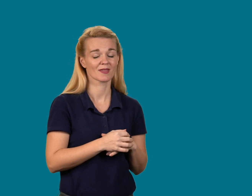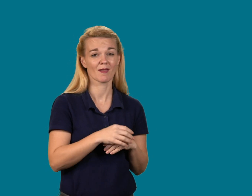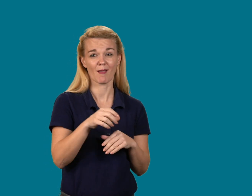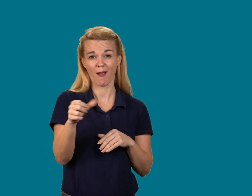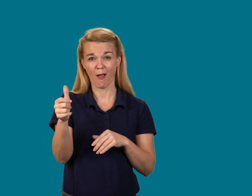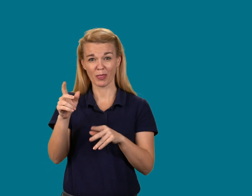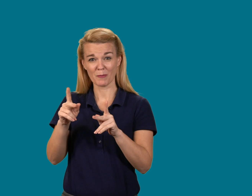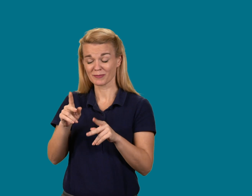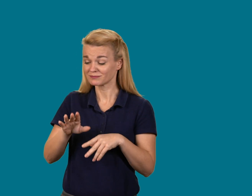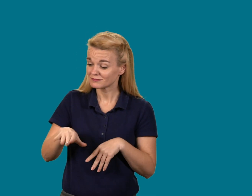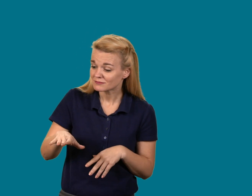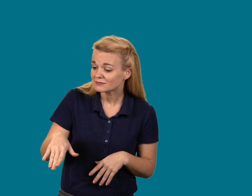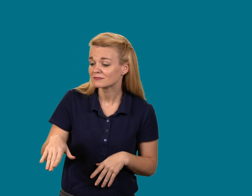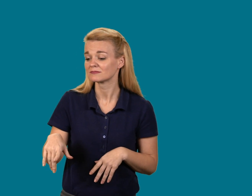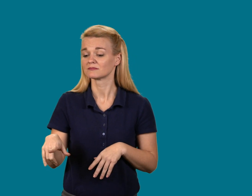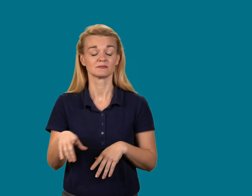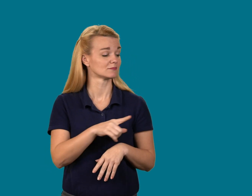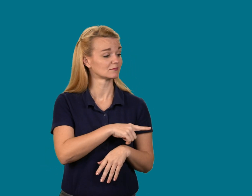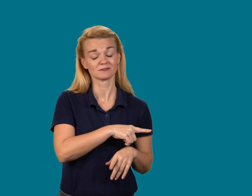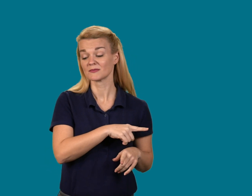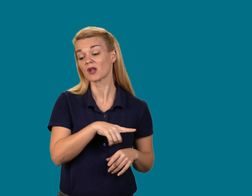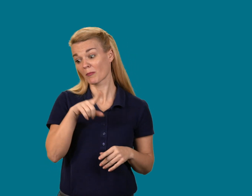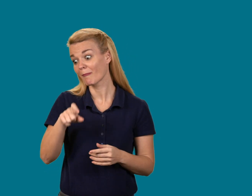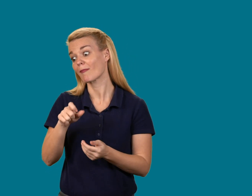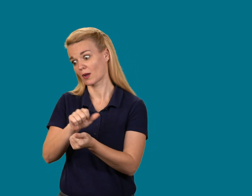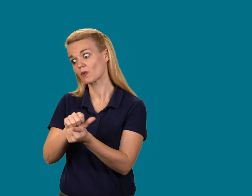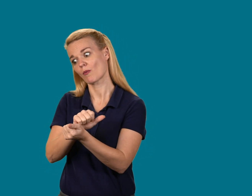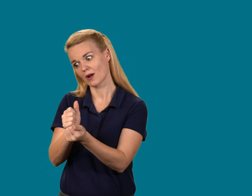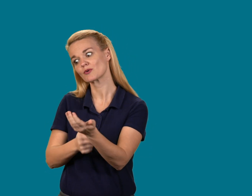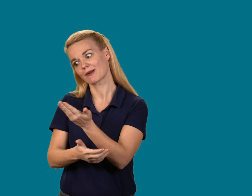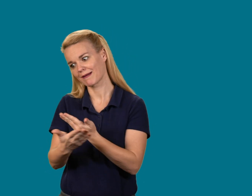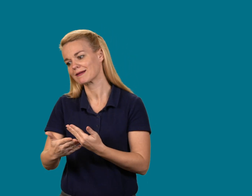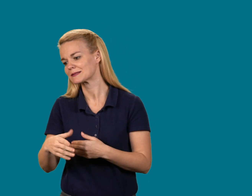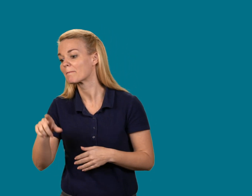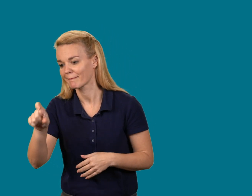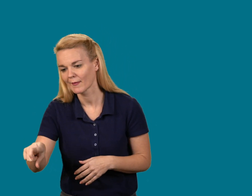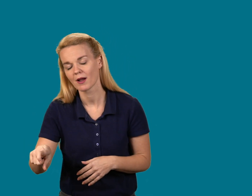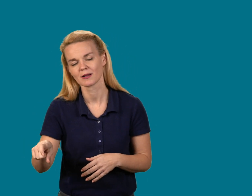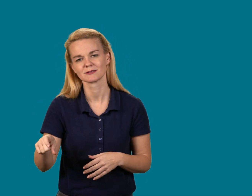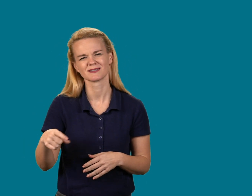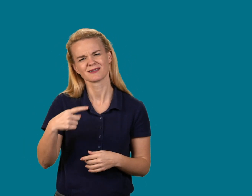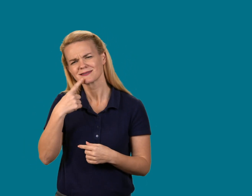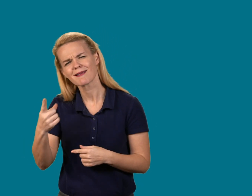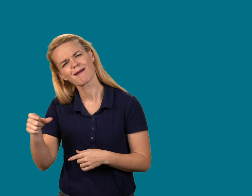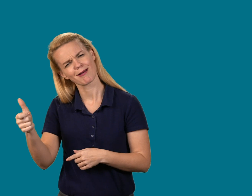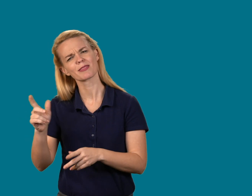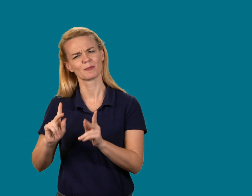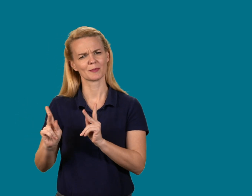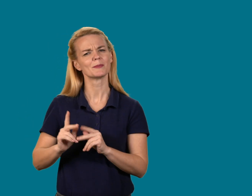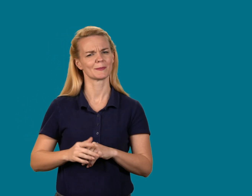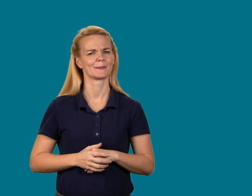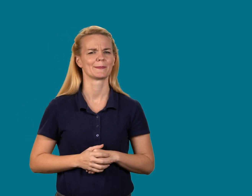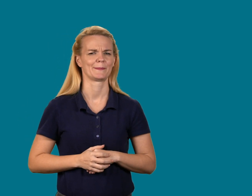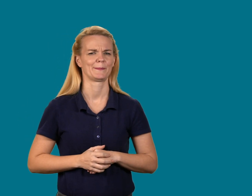Tell everyone in the home to do the same, especially after being near the person who is sick.